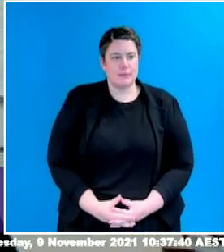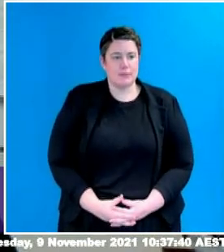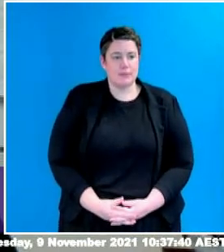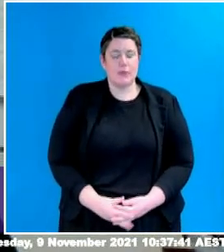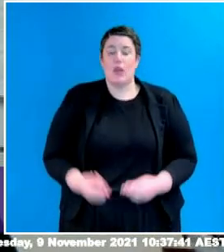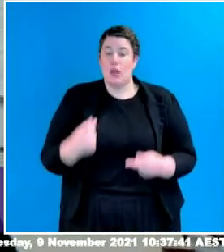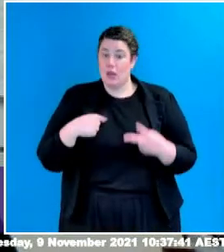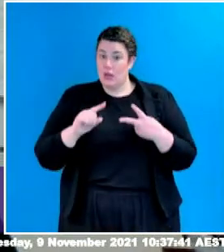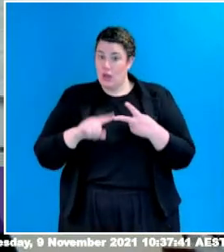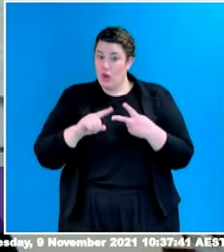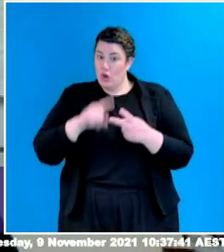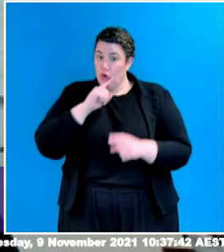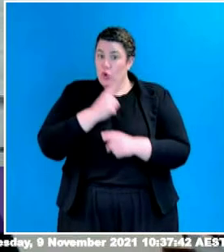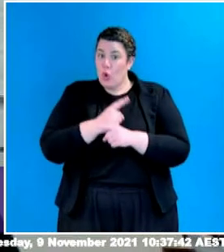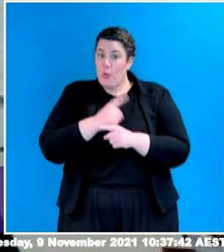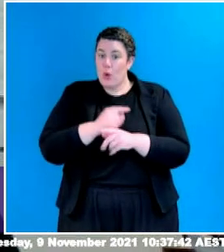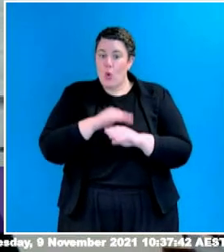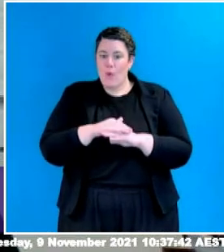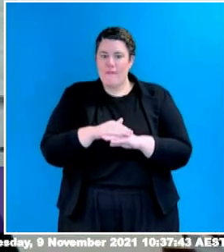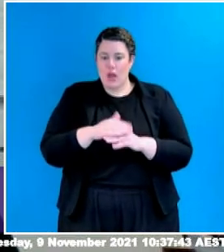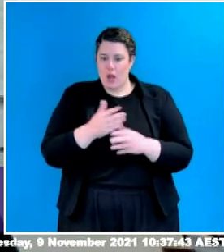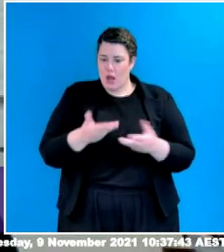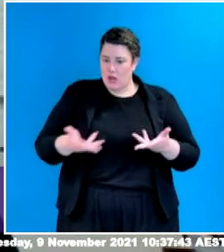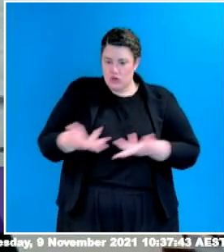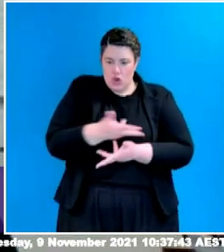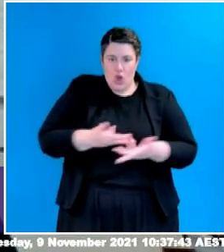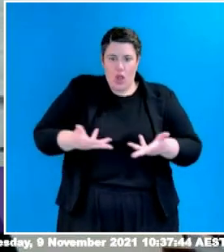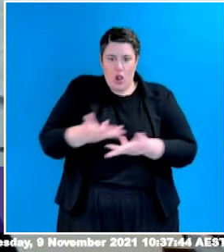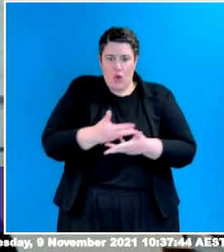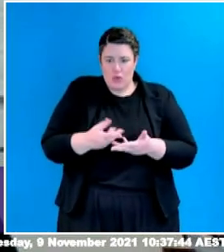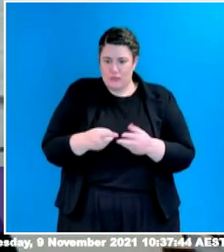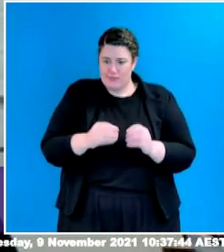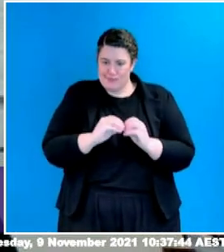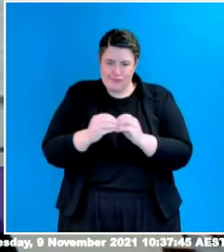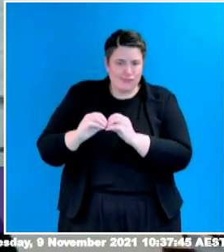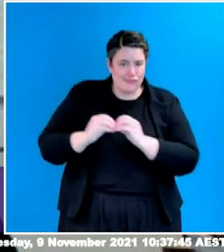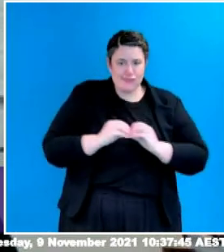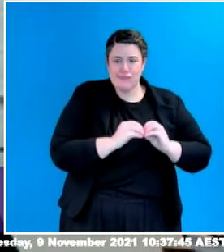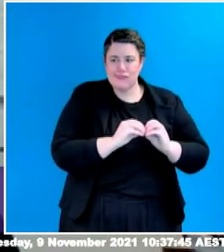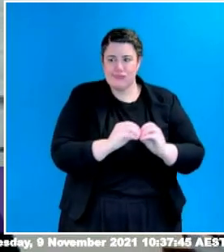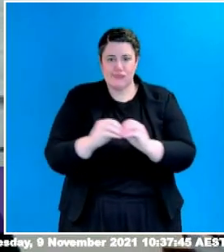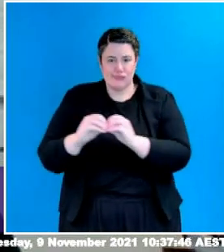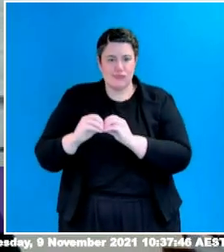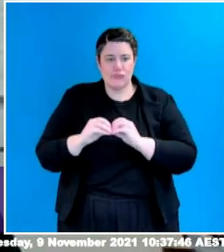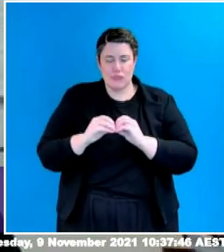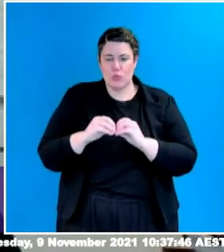One final comment, and it relates to the dialogue approach we talked about